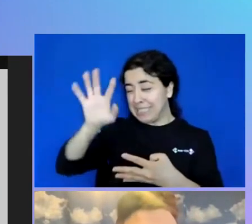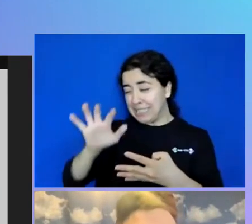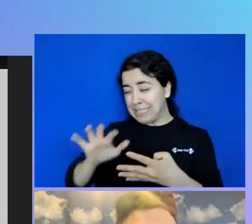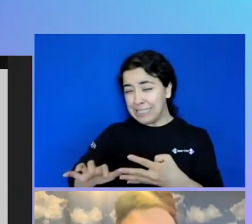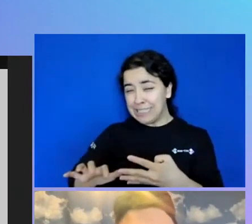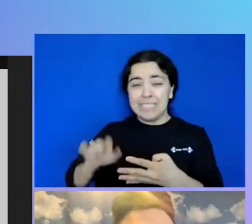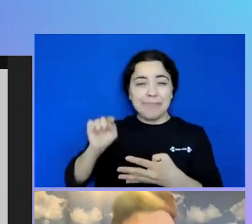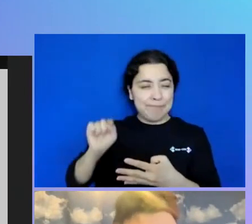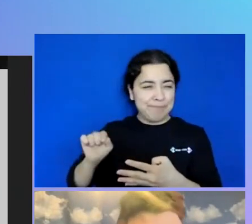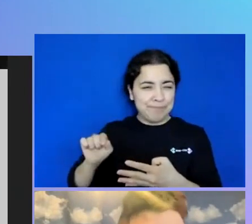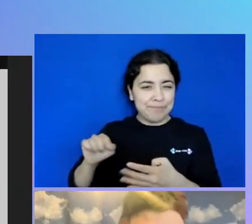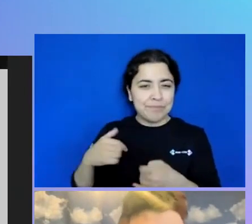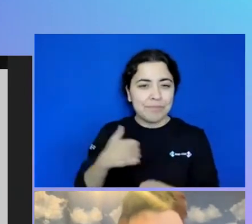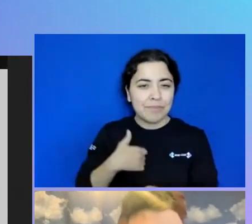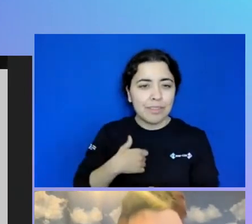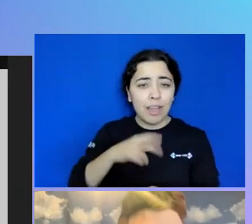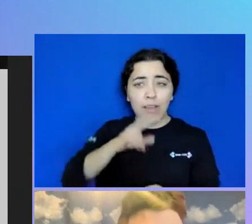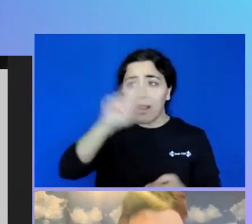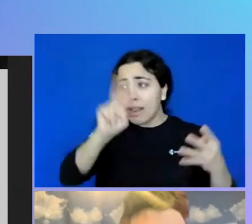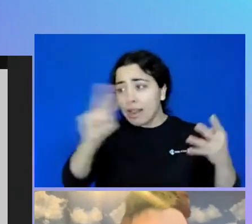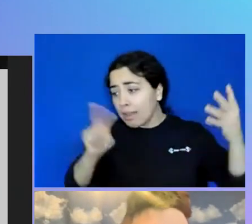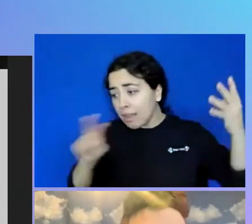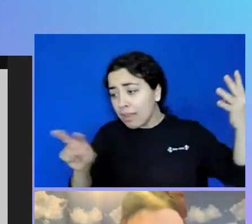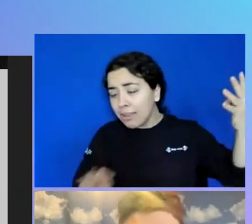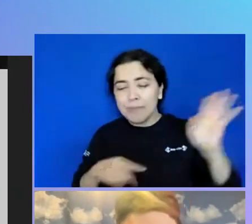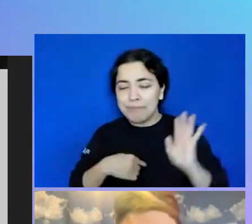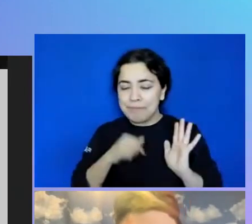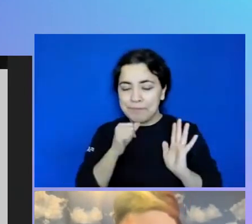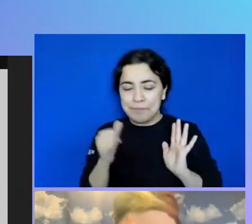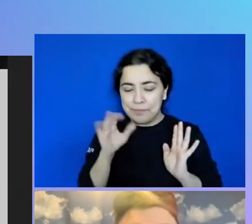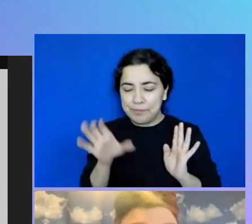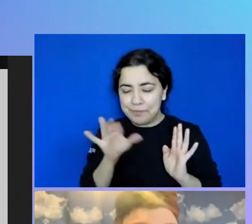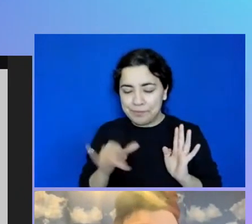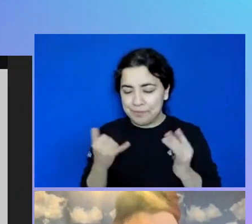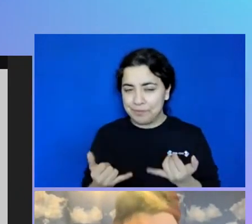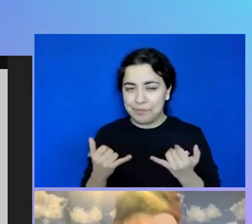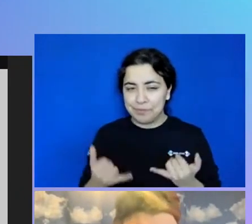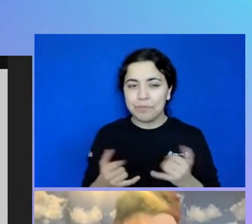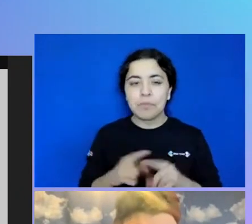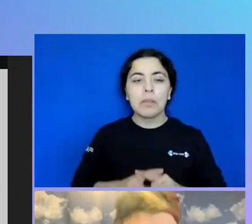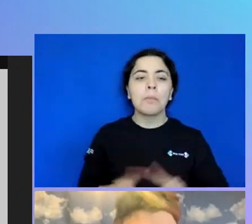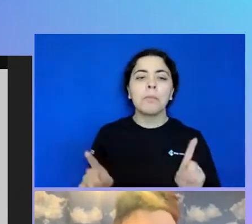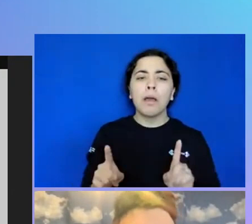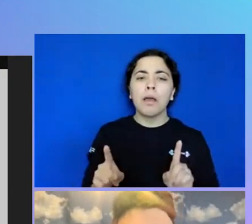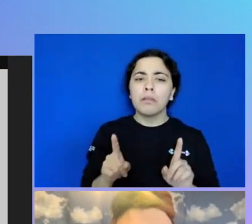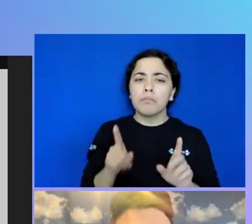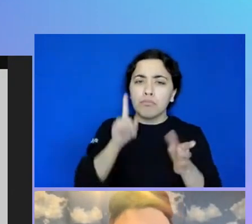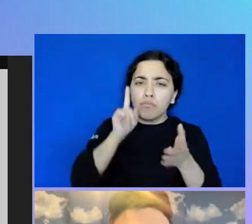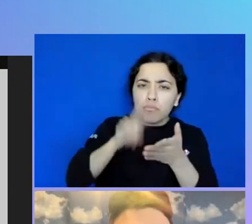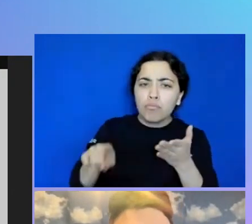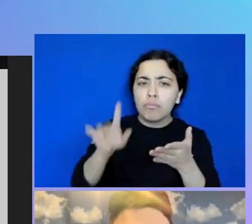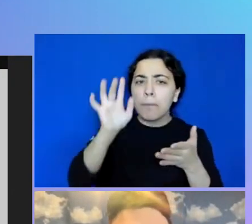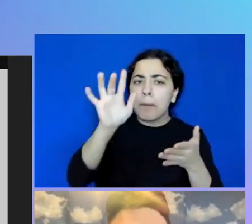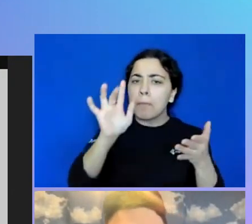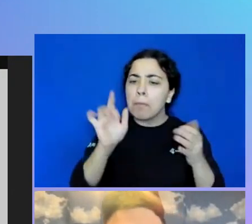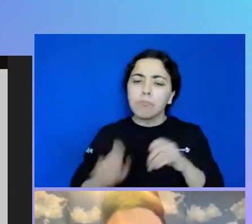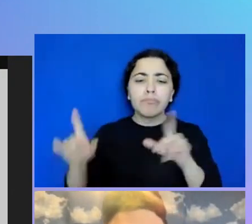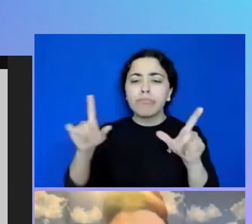going to read all of them on this call. Uh, but please check